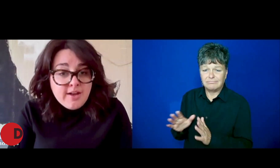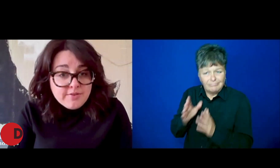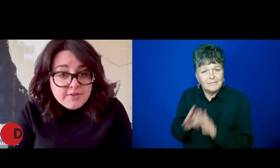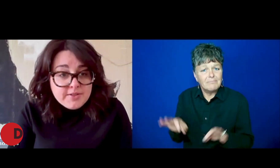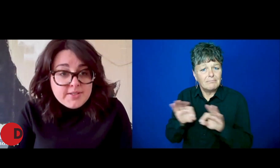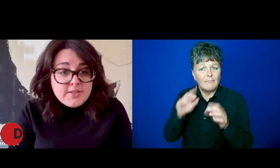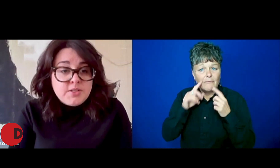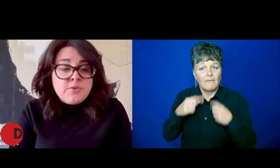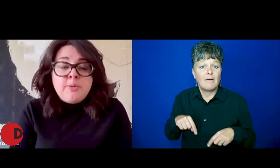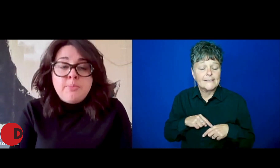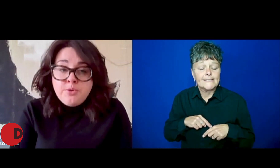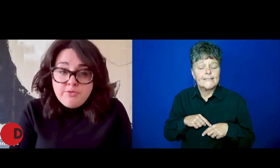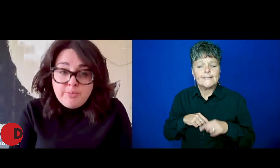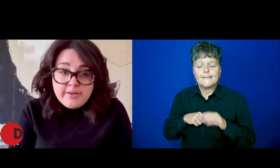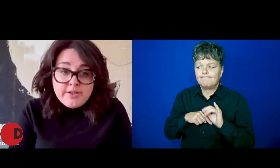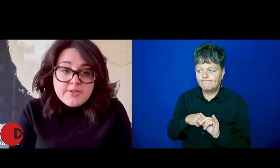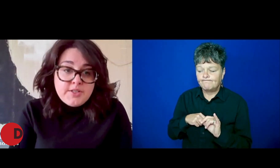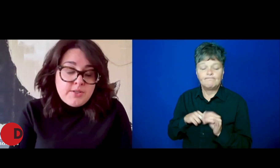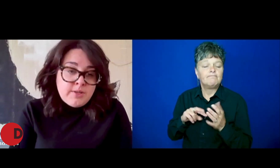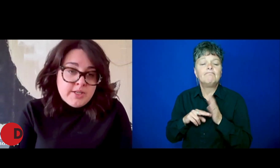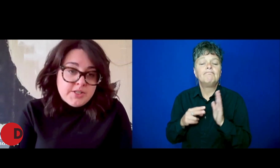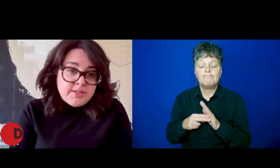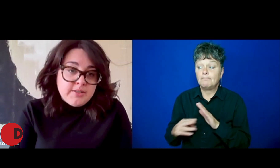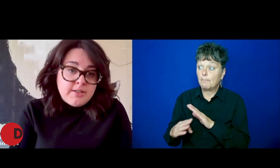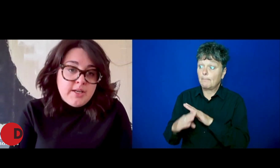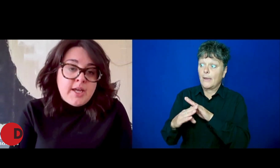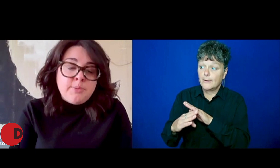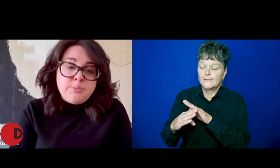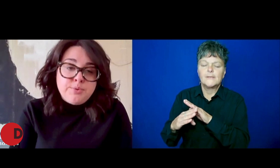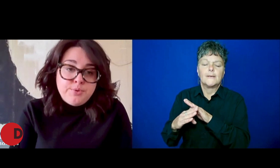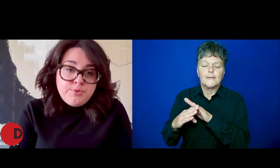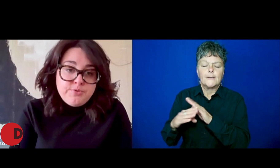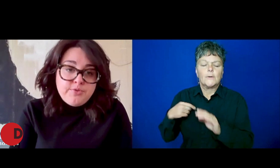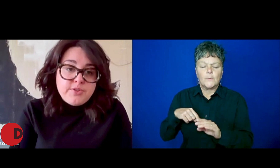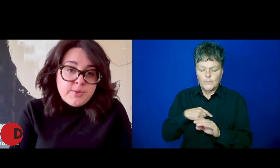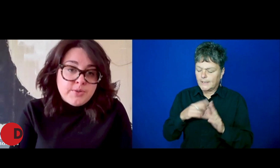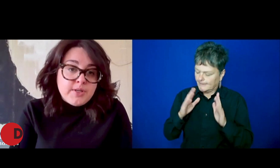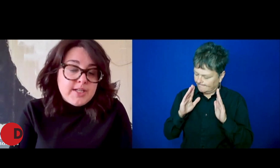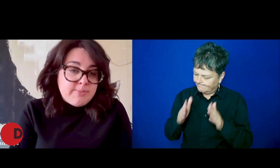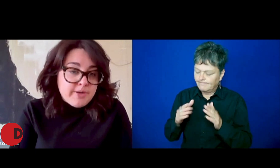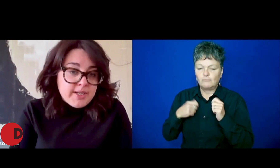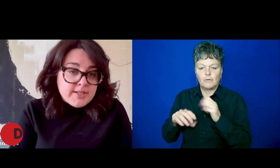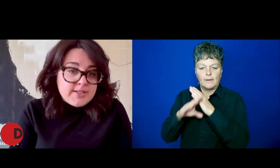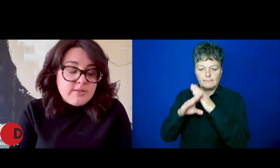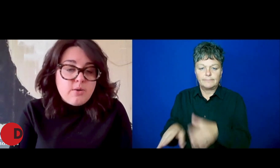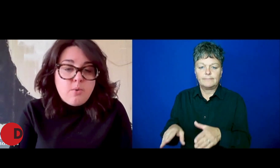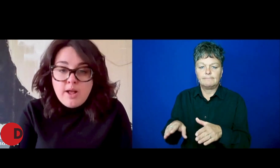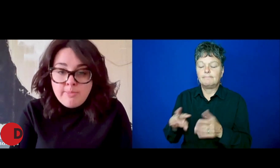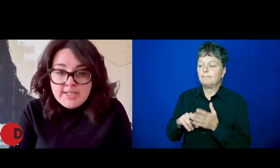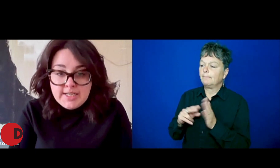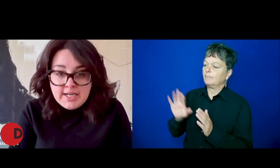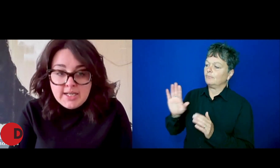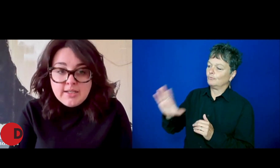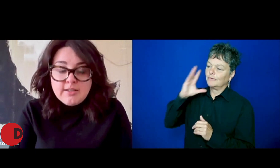to us, and we are making efforts to remove barriers to donation and